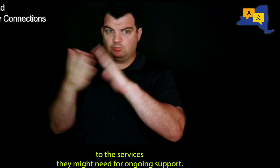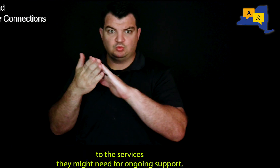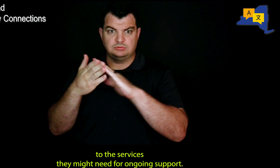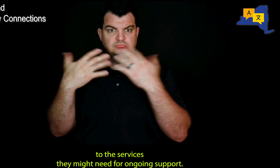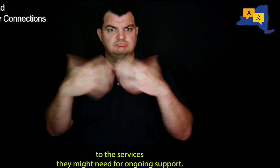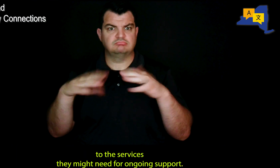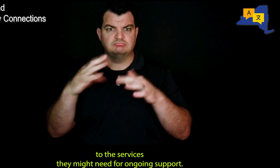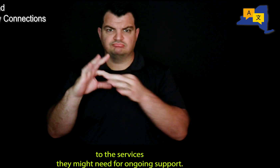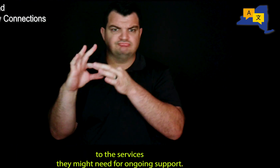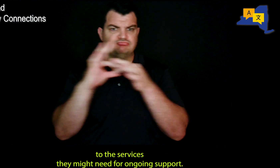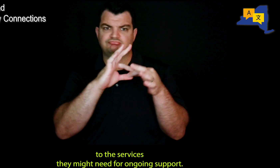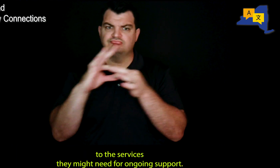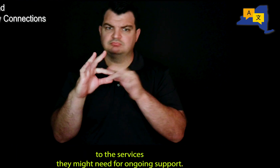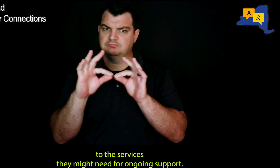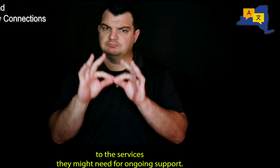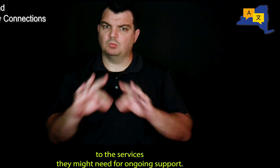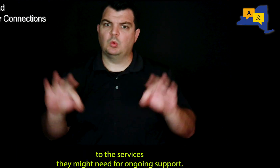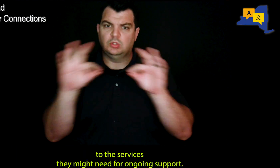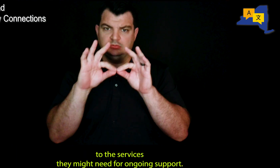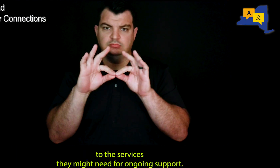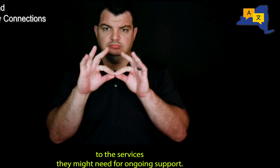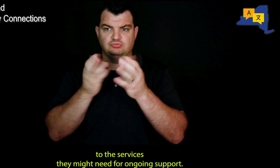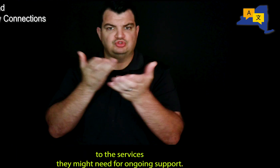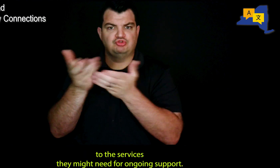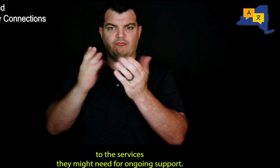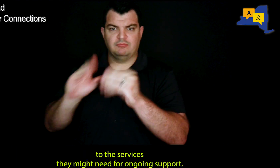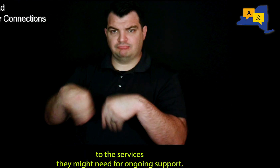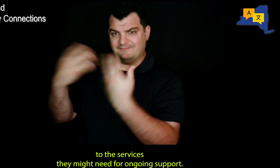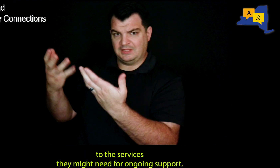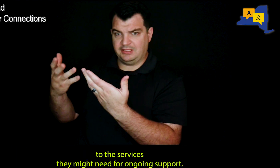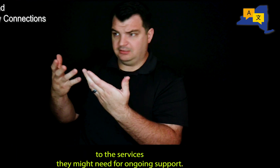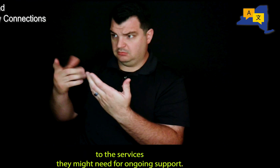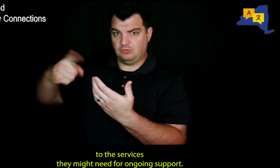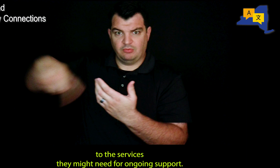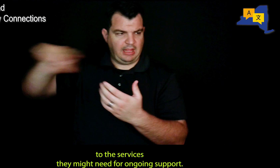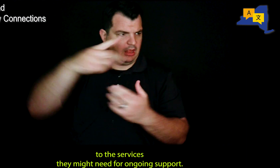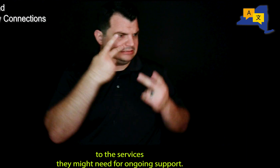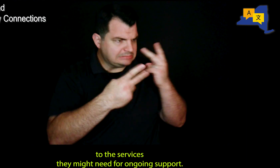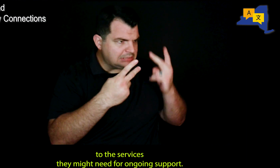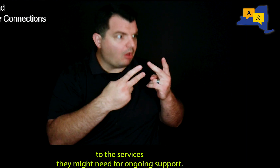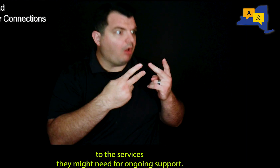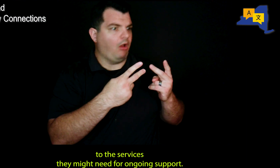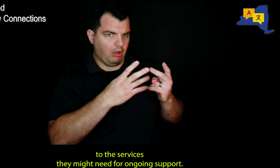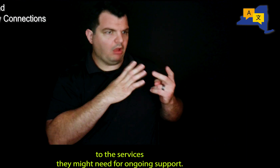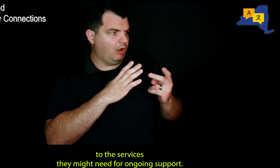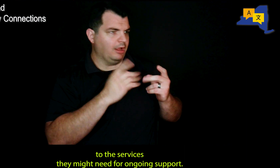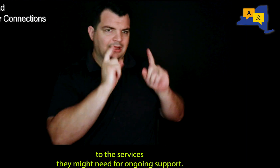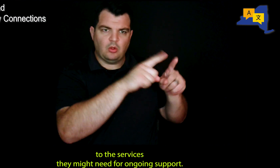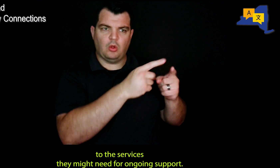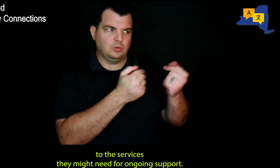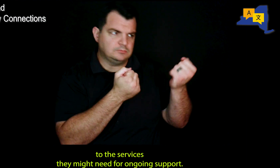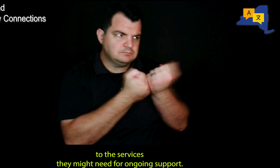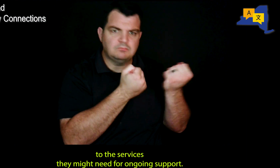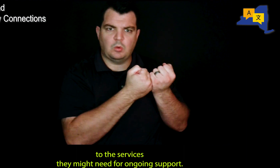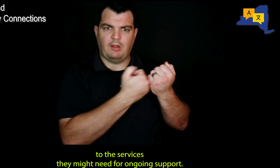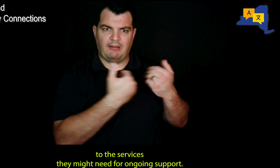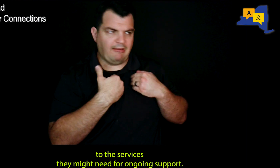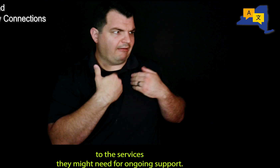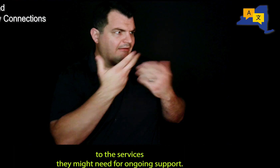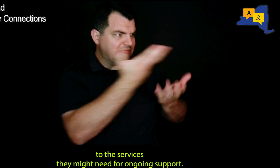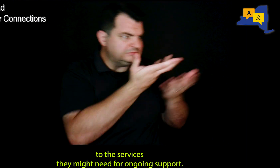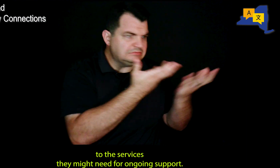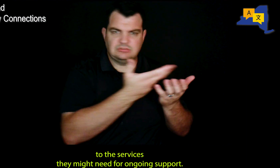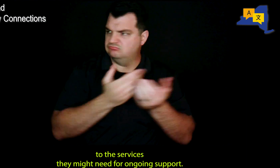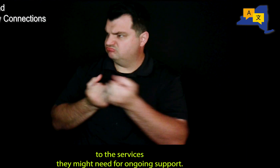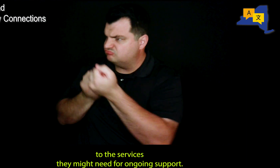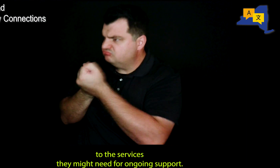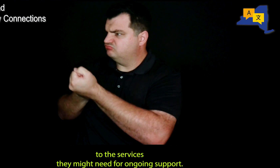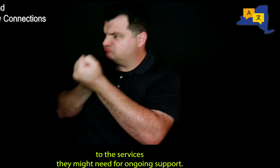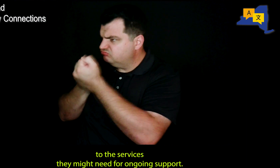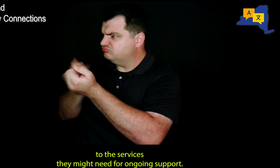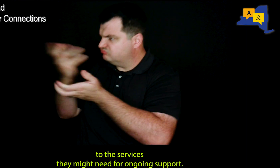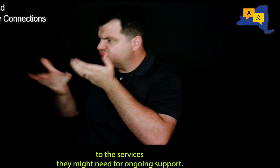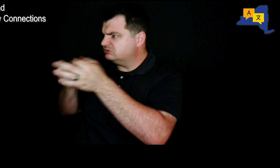to the services they might need for ongoing support.